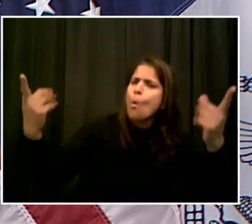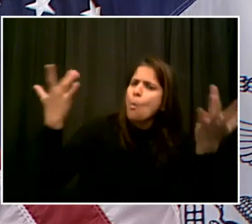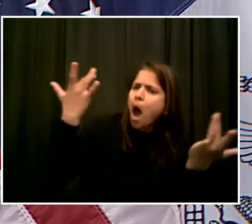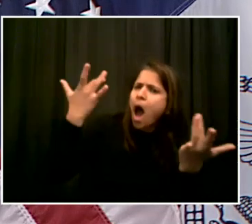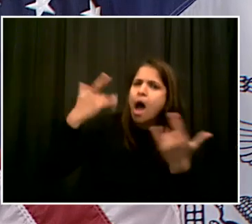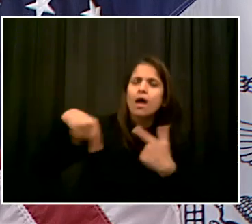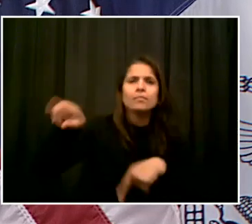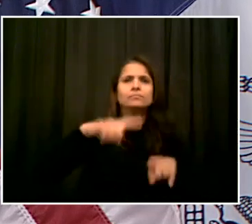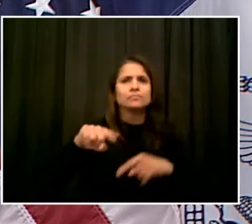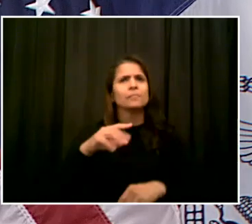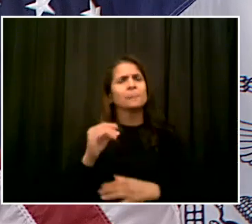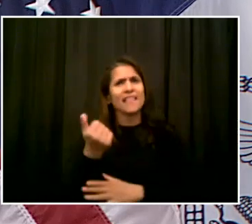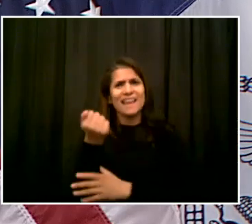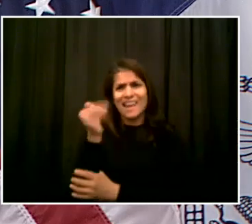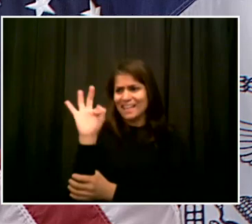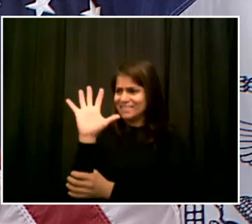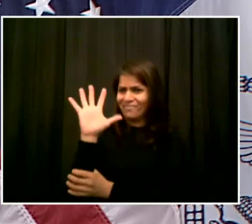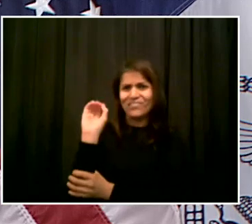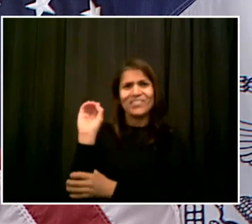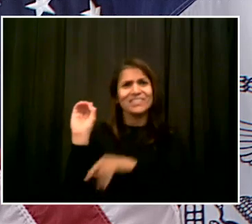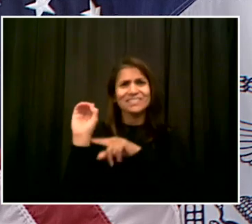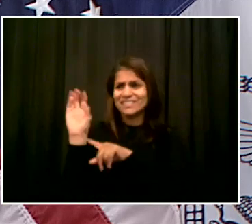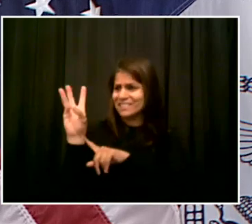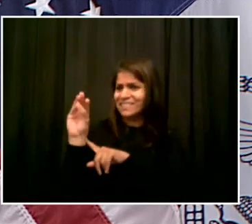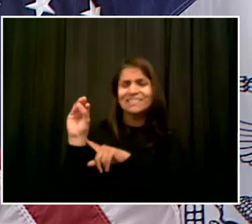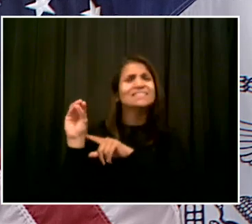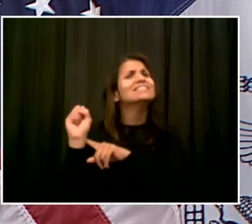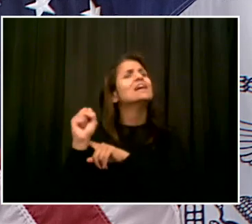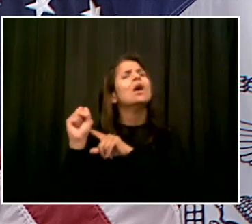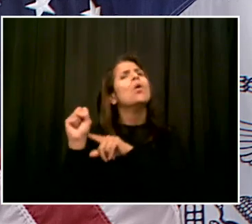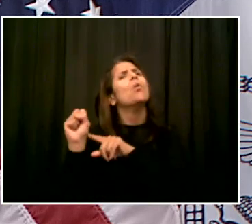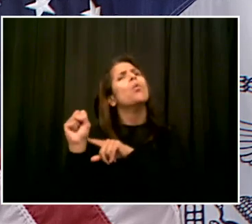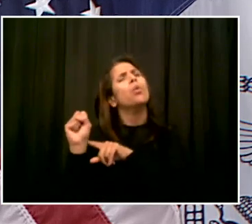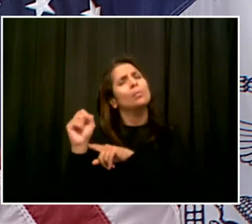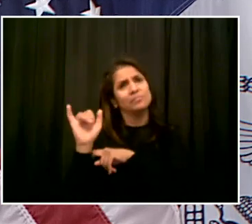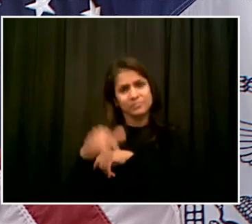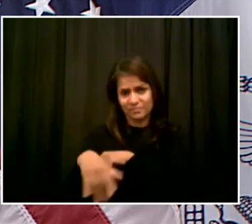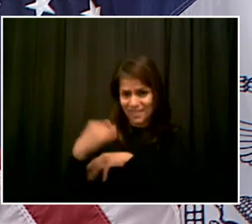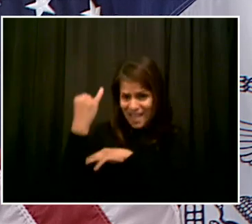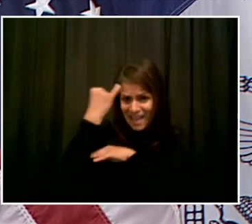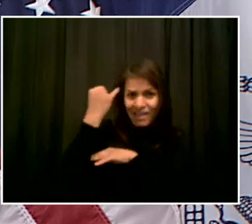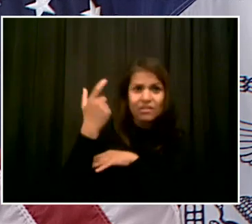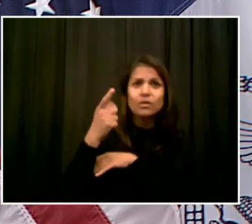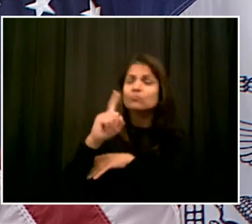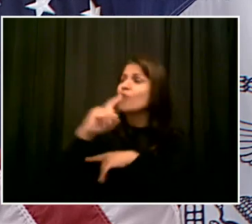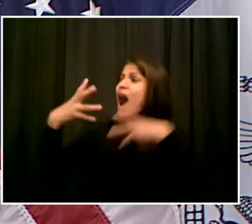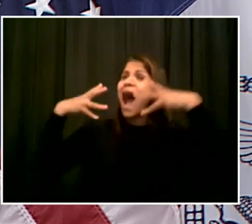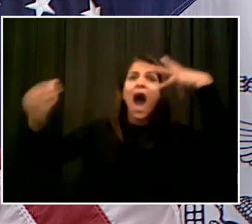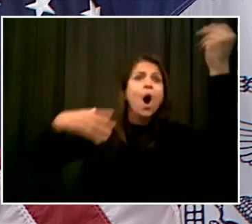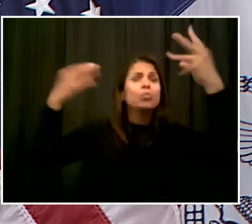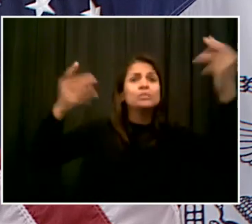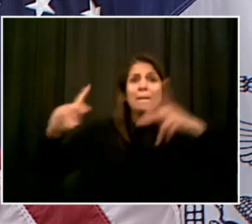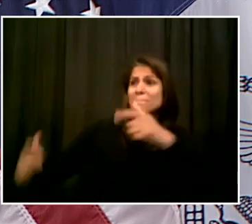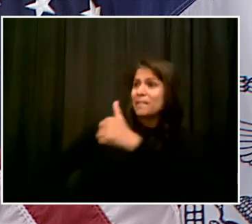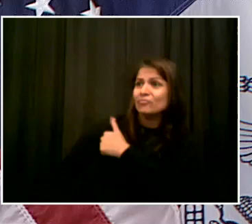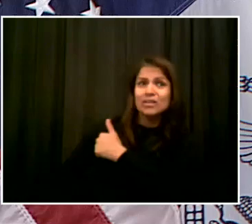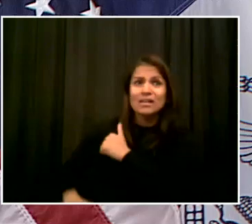TO GO BACK TO THE 50s AND THE 60s, MOVING ON THROUGH, ALL THE